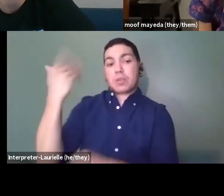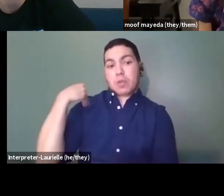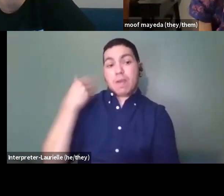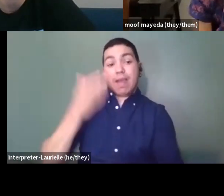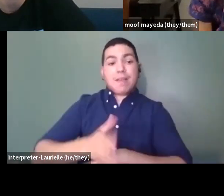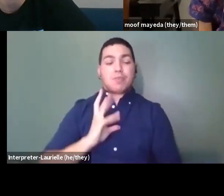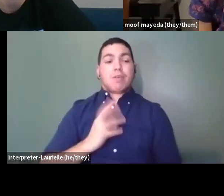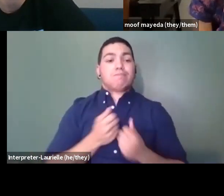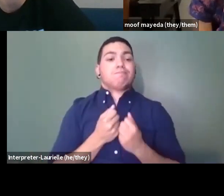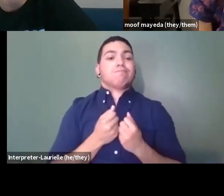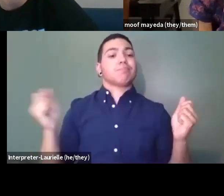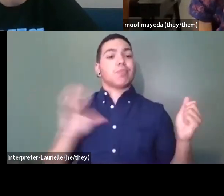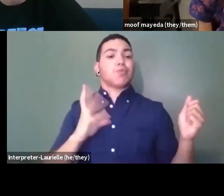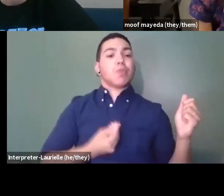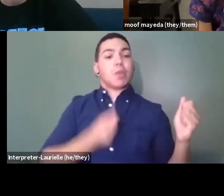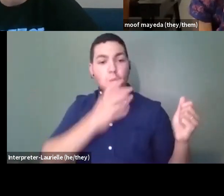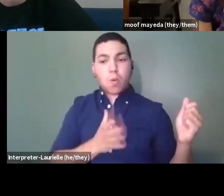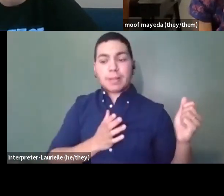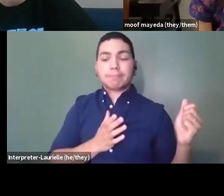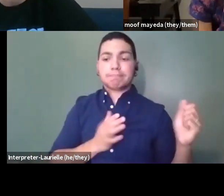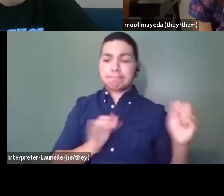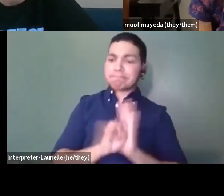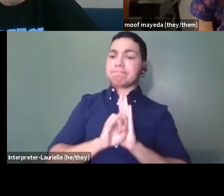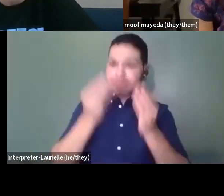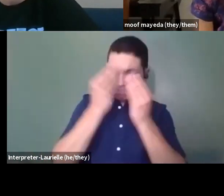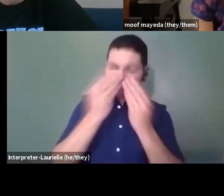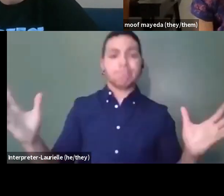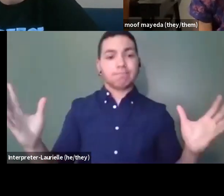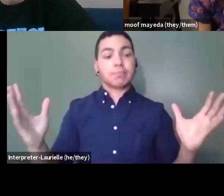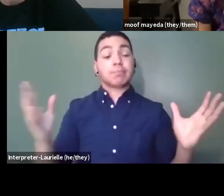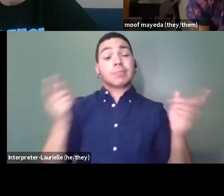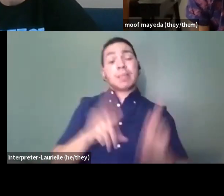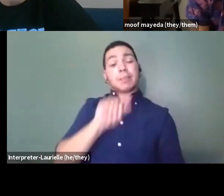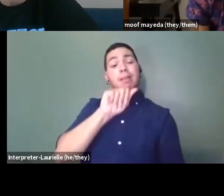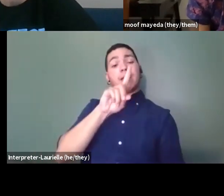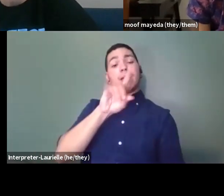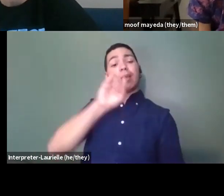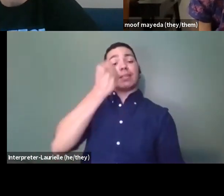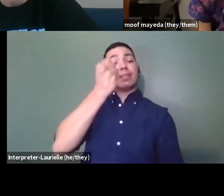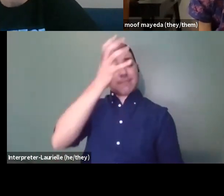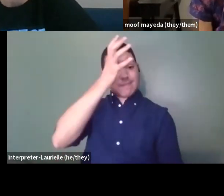school each school district should have a model plan in place by then so that all students and even the people